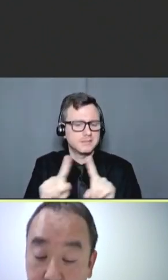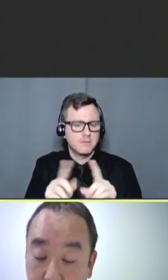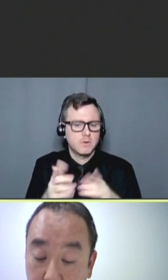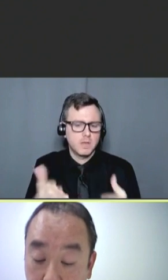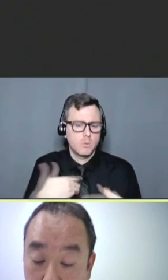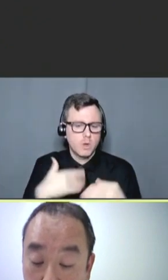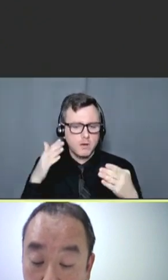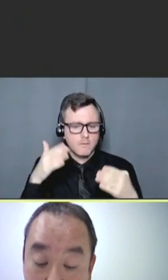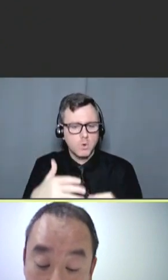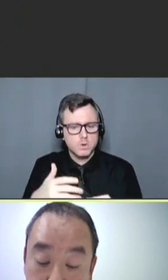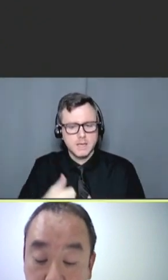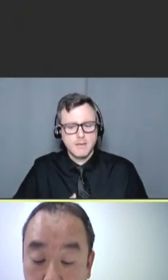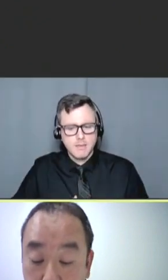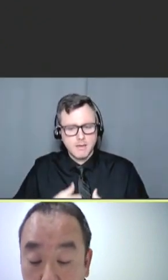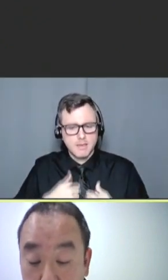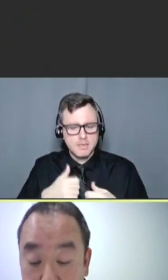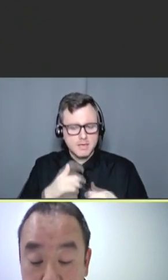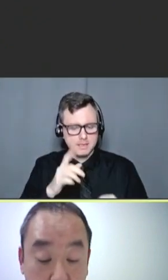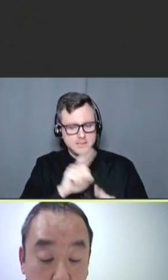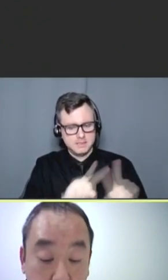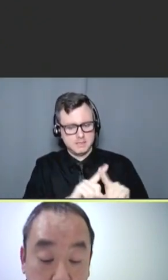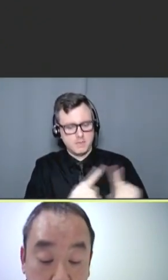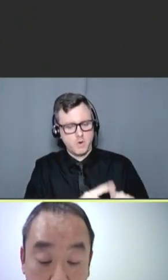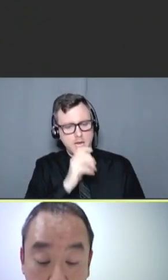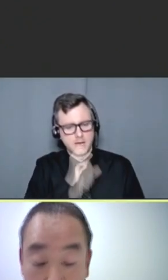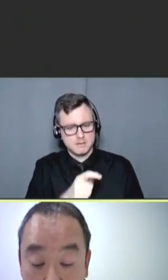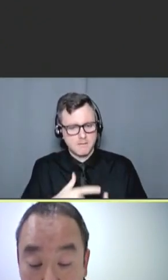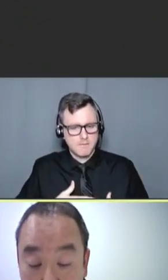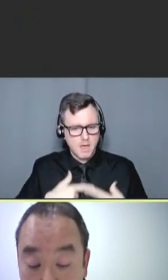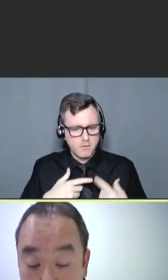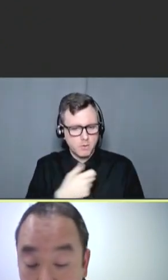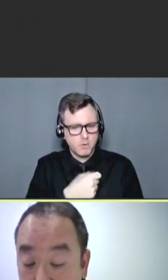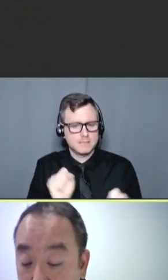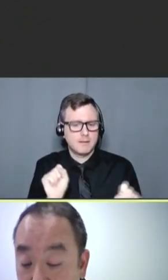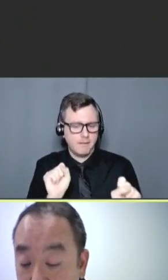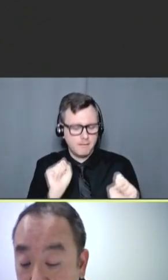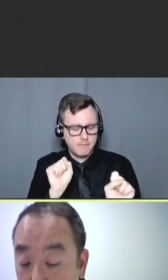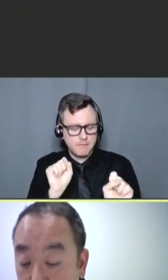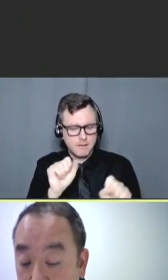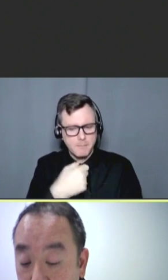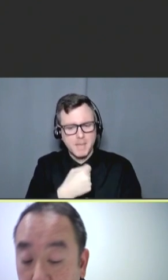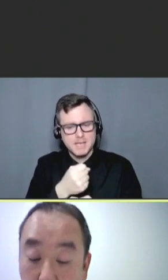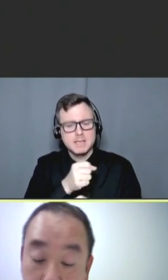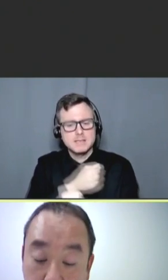person. We house the center for LGBTQ+ care with primary and specialty care providers, as well